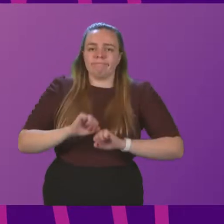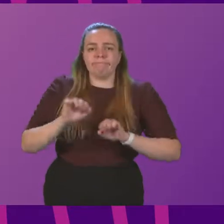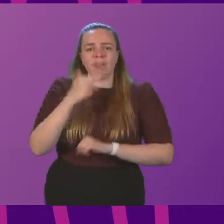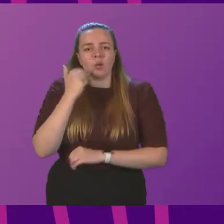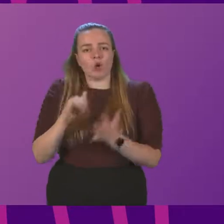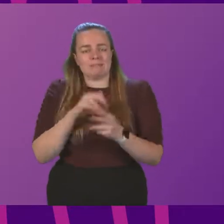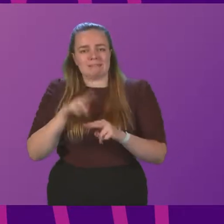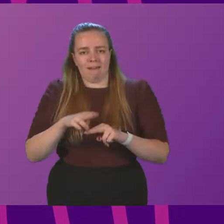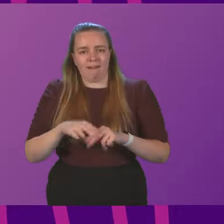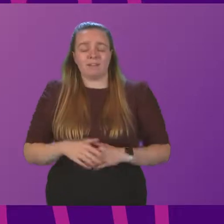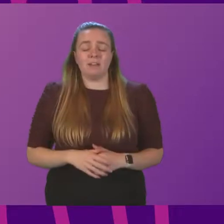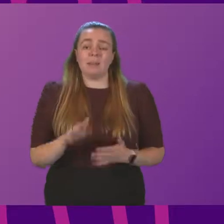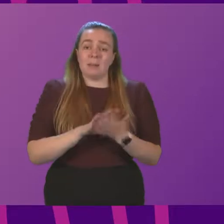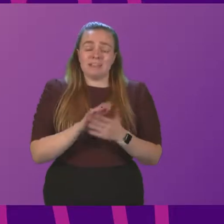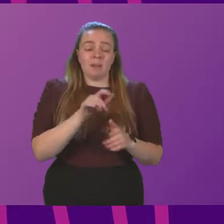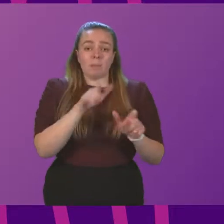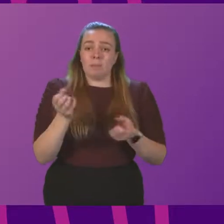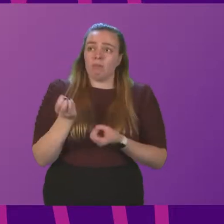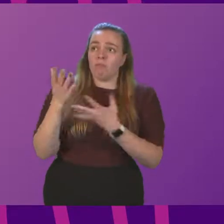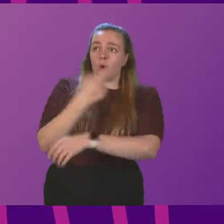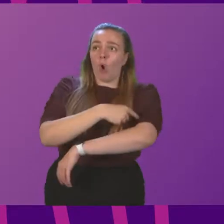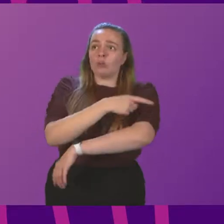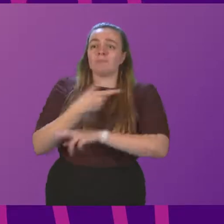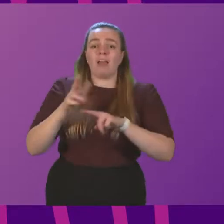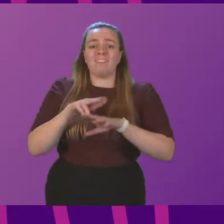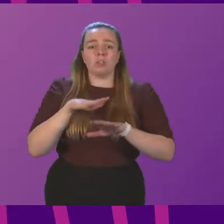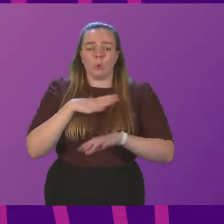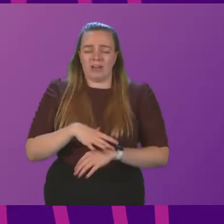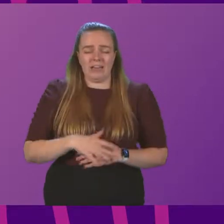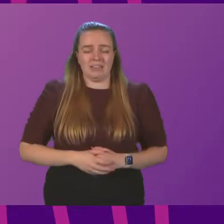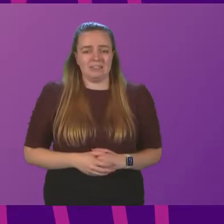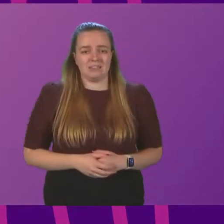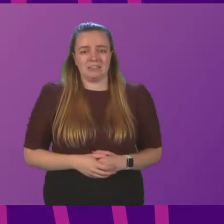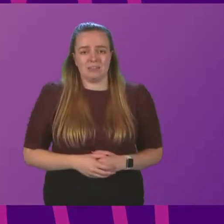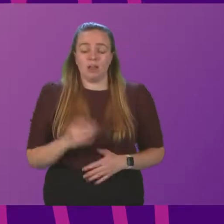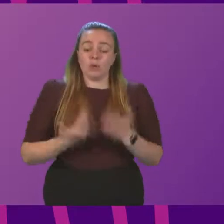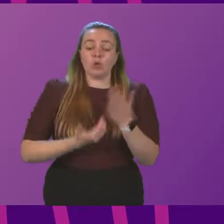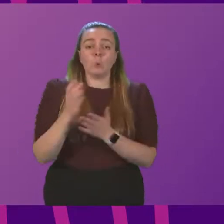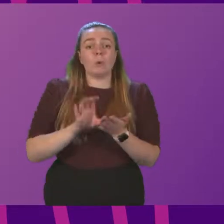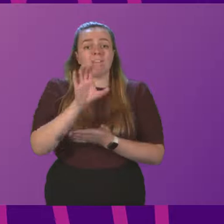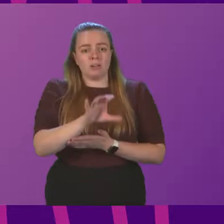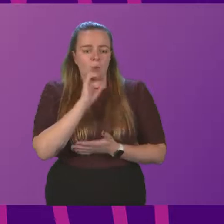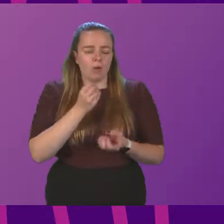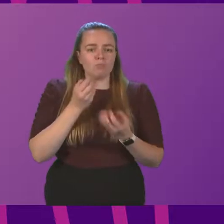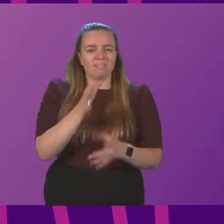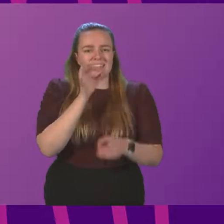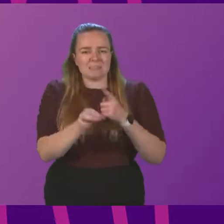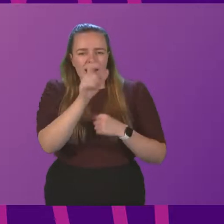That will prevent people from being admitted to hospital unnecessarily. The new funding will provide more specialists on hospital rotas, such as social care workers